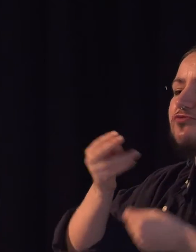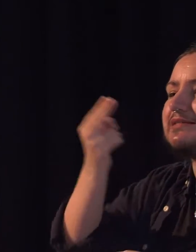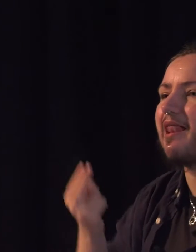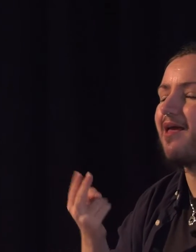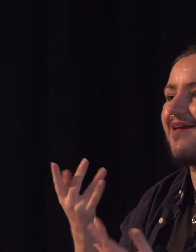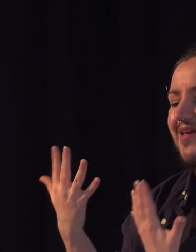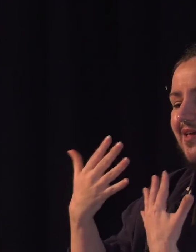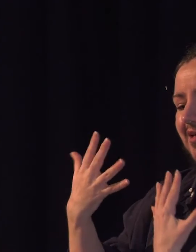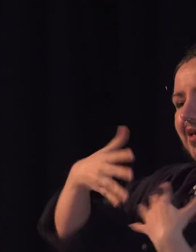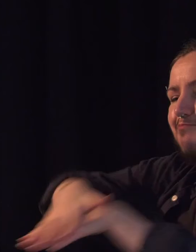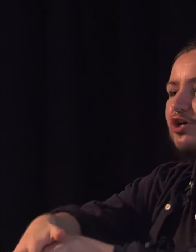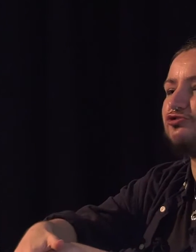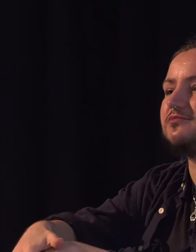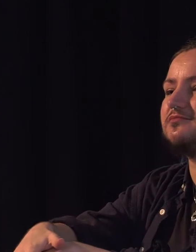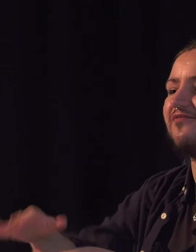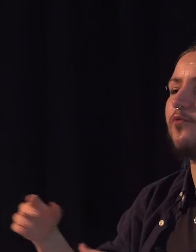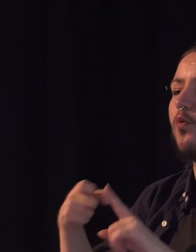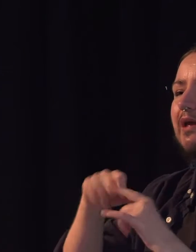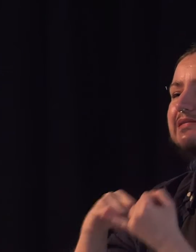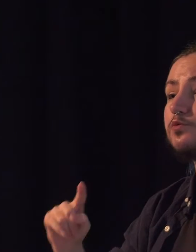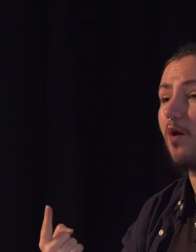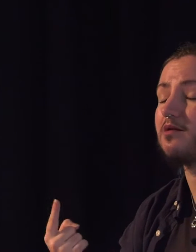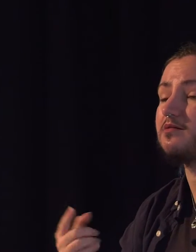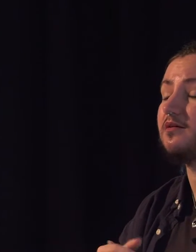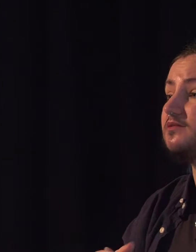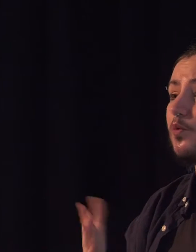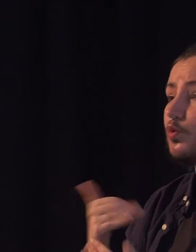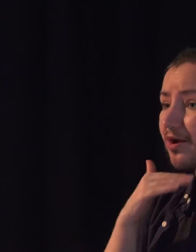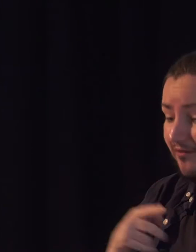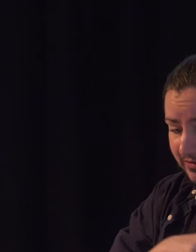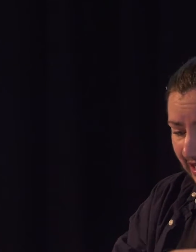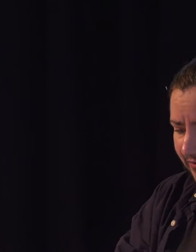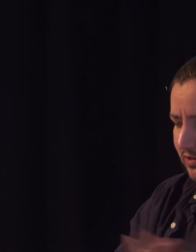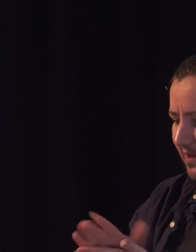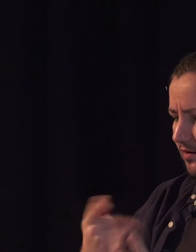at Ashmount School. The staff limitations caused us to reflect on the educational practise